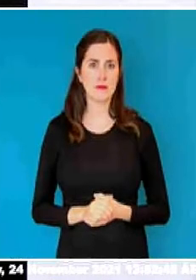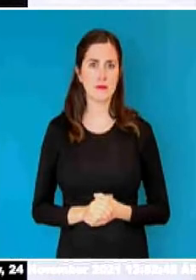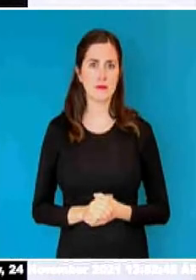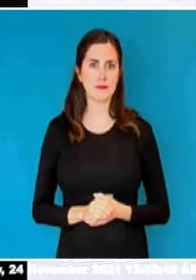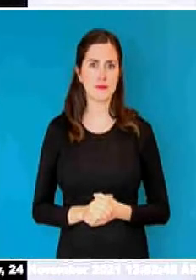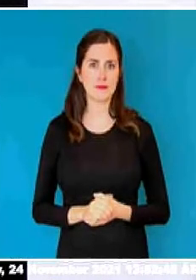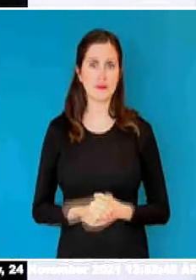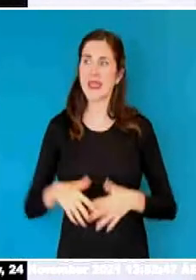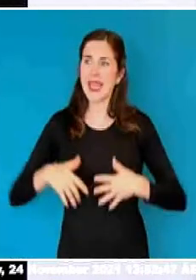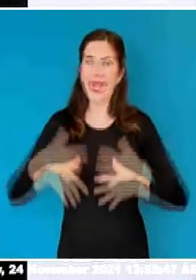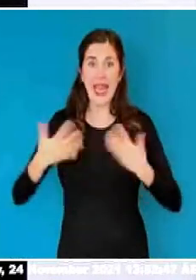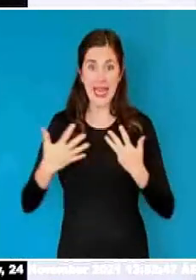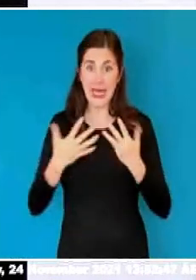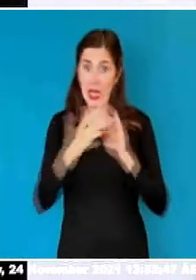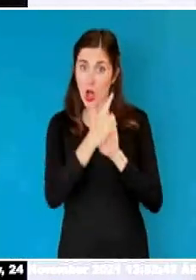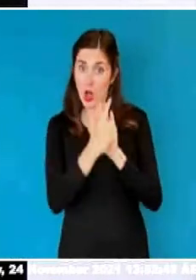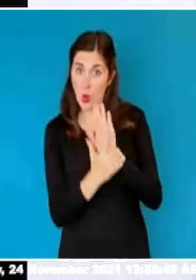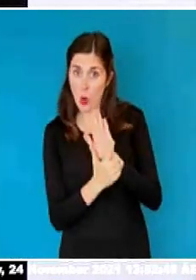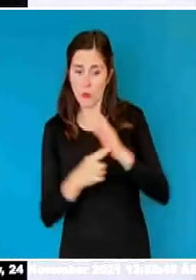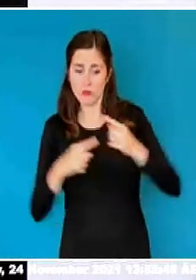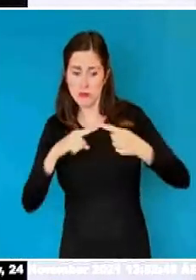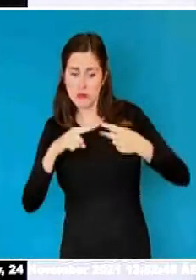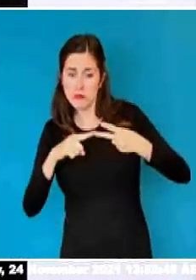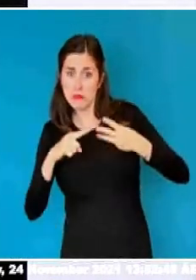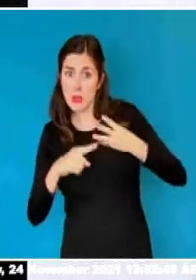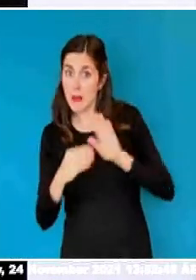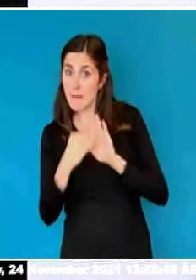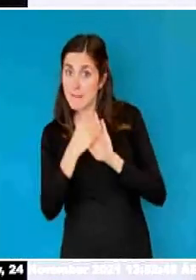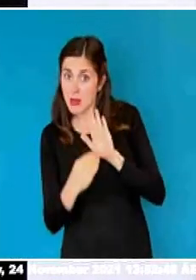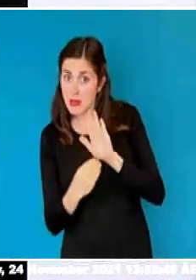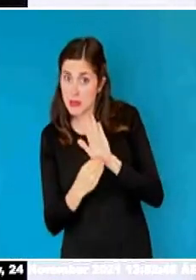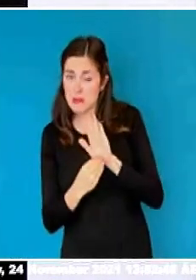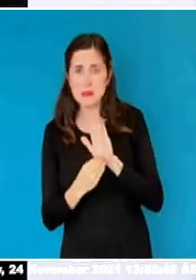workplace do not adversely affect the health and safety of others.